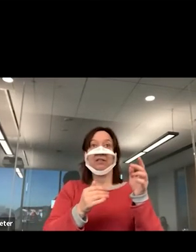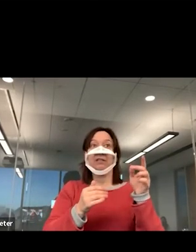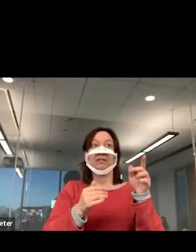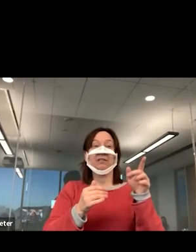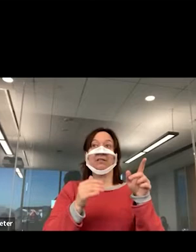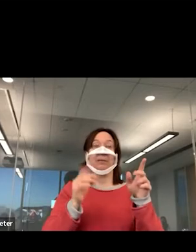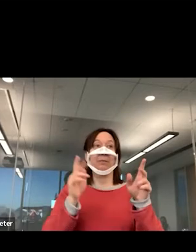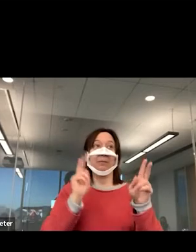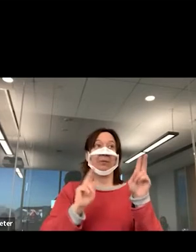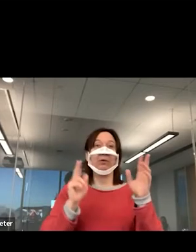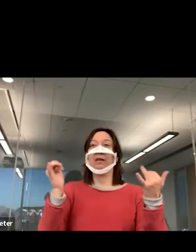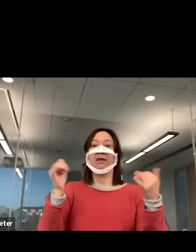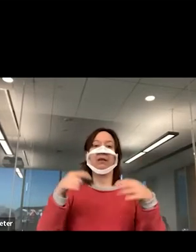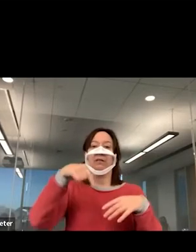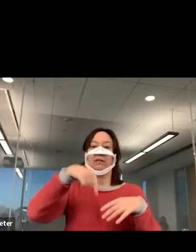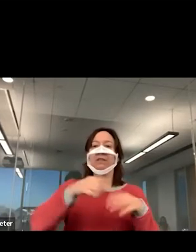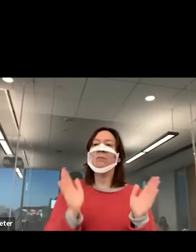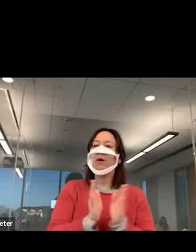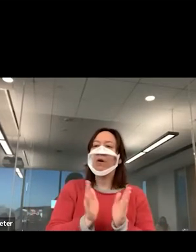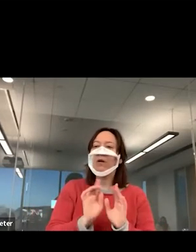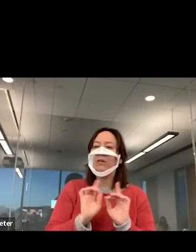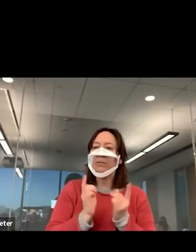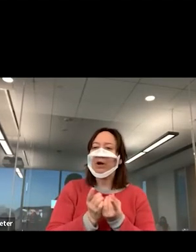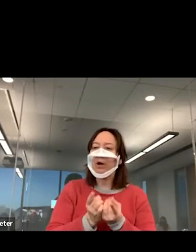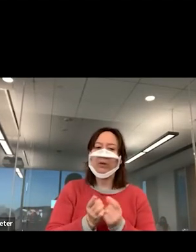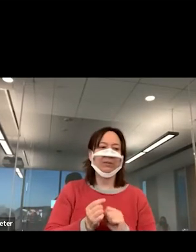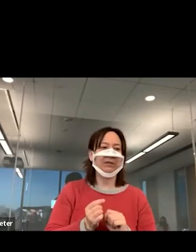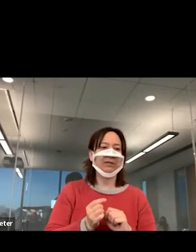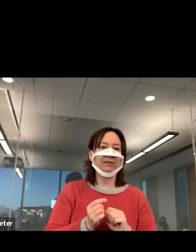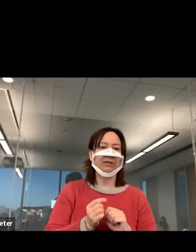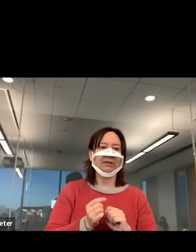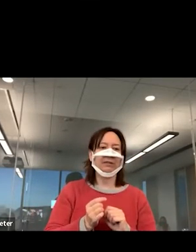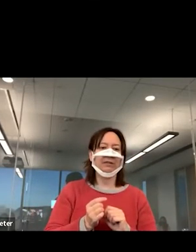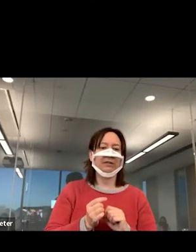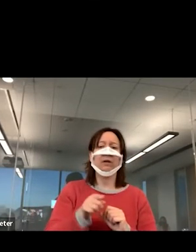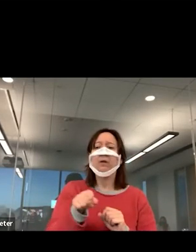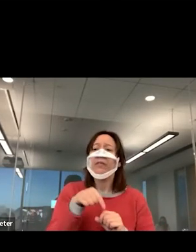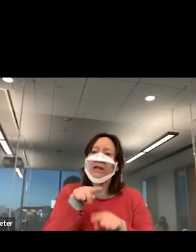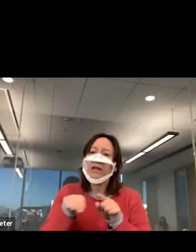northeastern they're going to be looking at the whole budget of northeastern and saying really